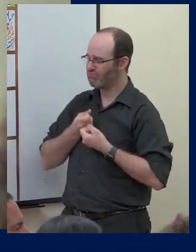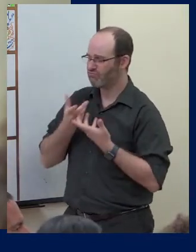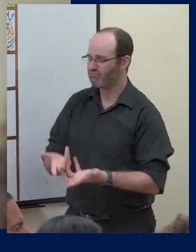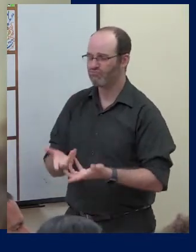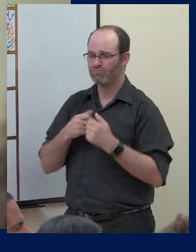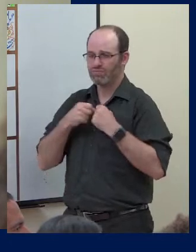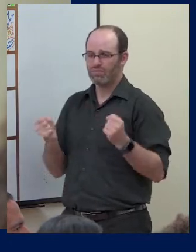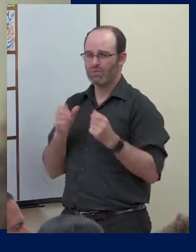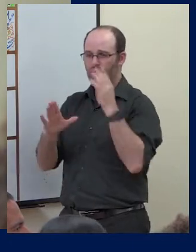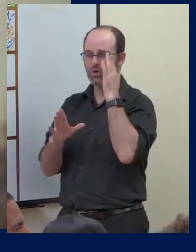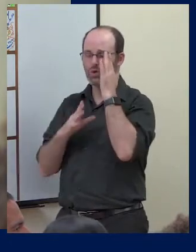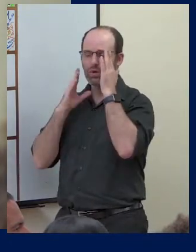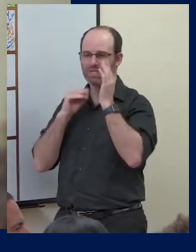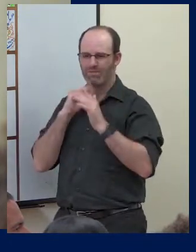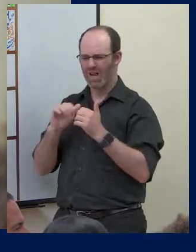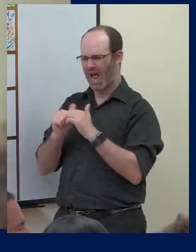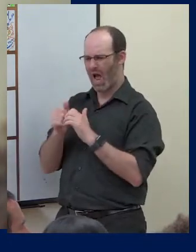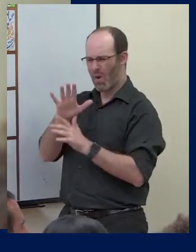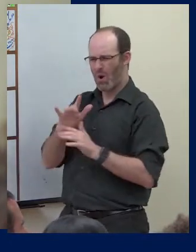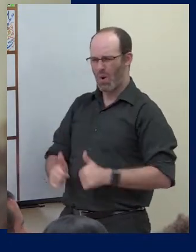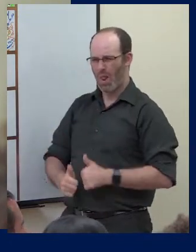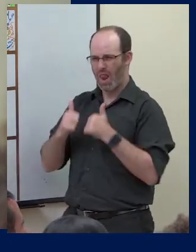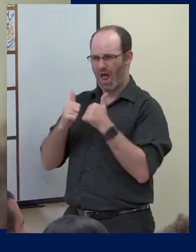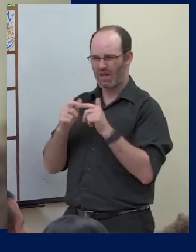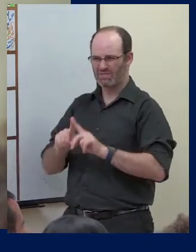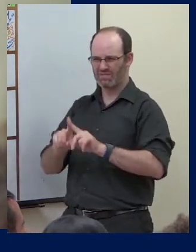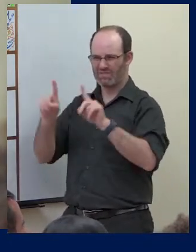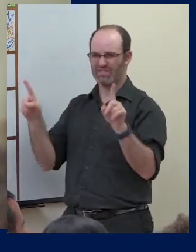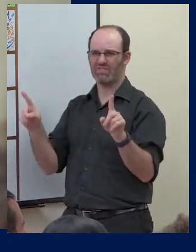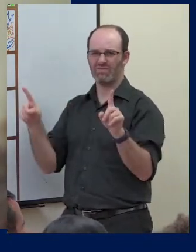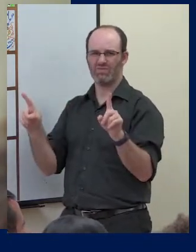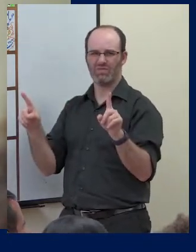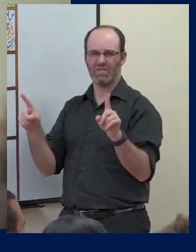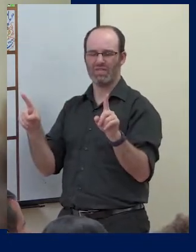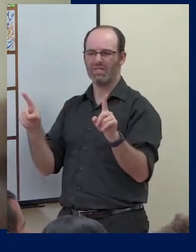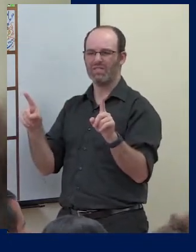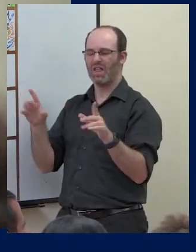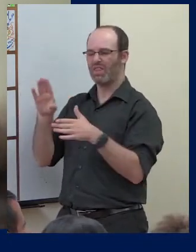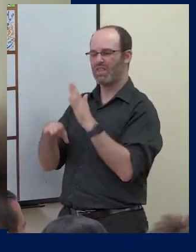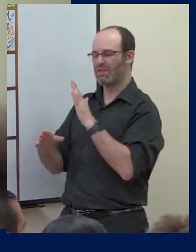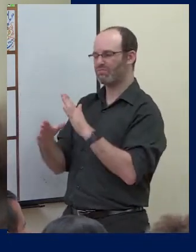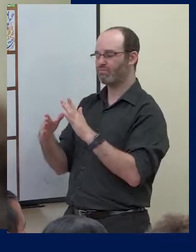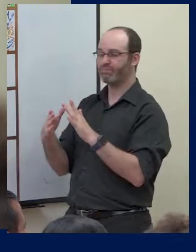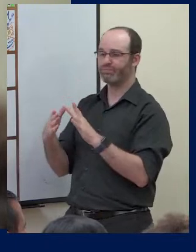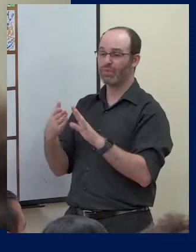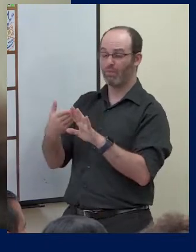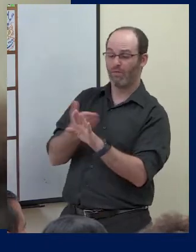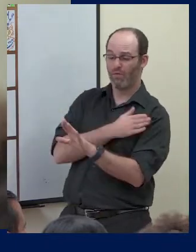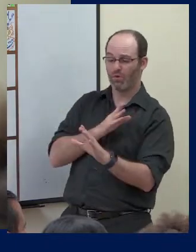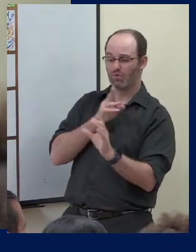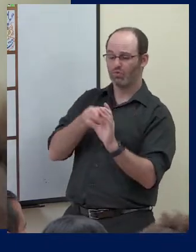How are your life's different before you joint life is precious and also, what part of the